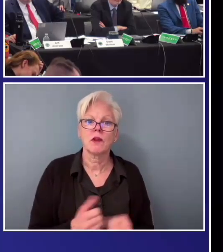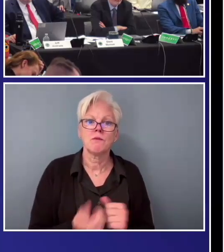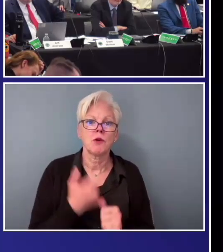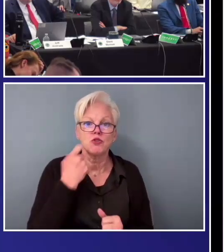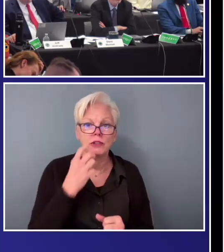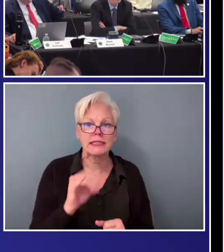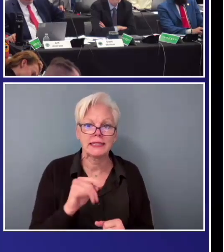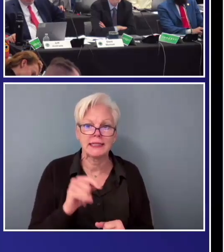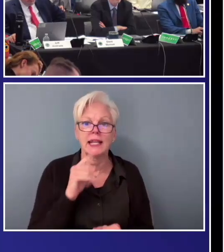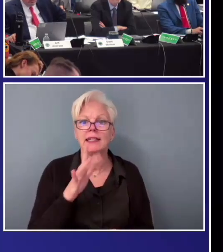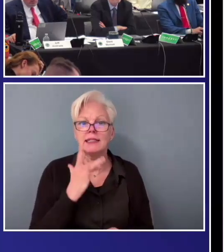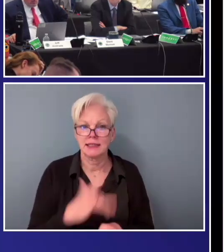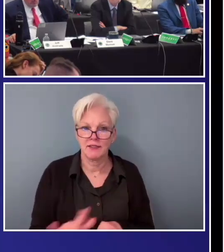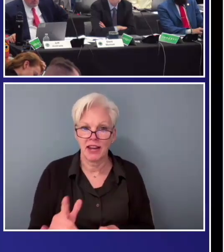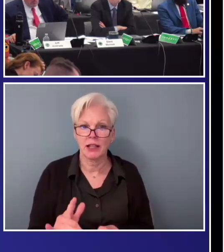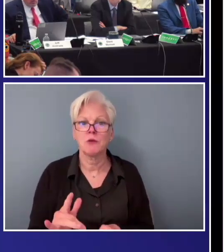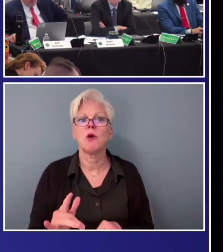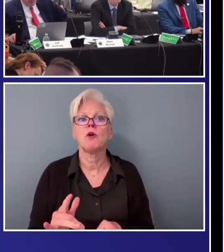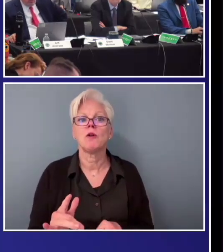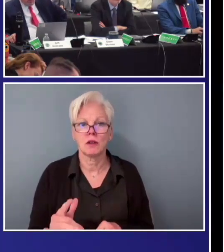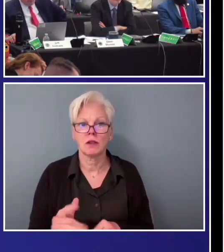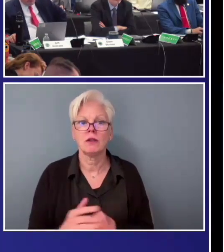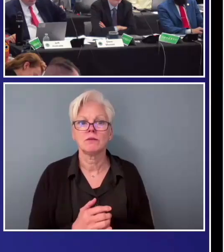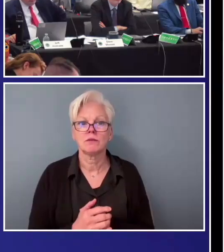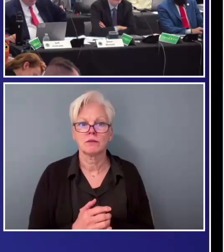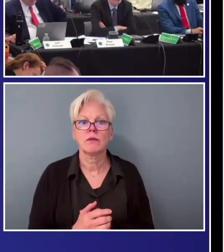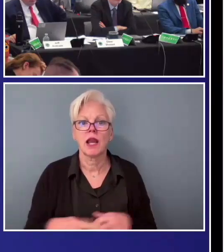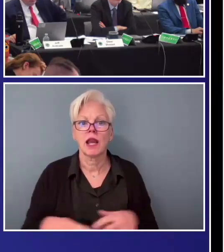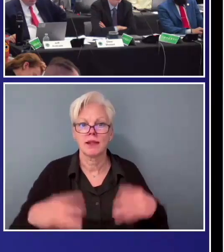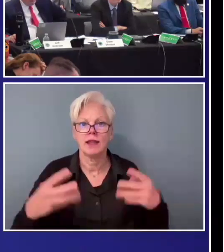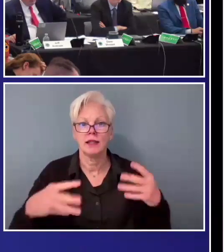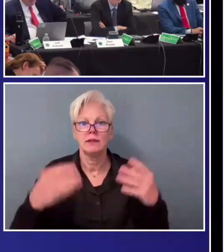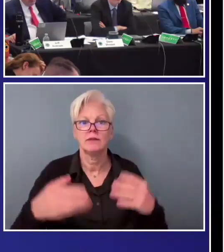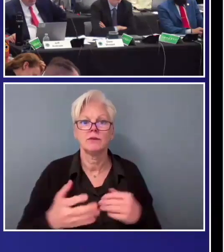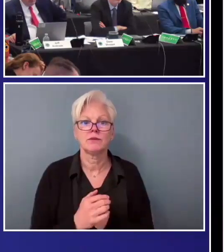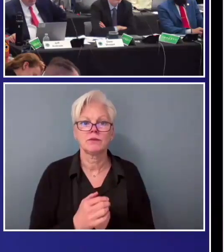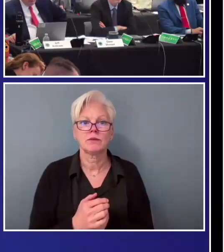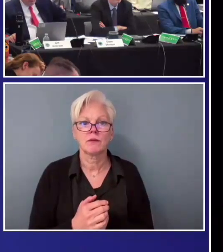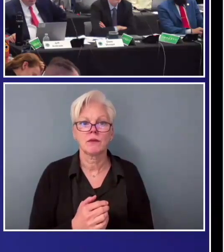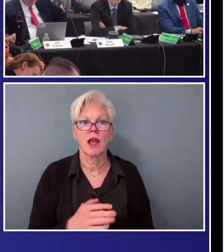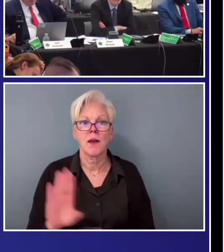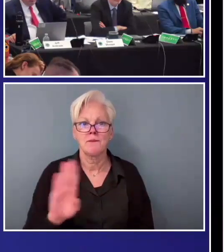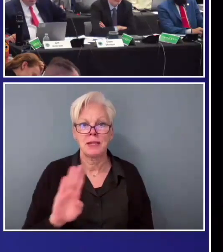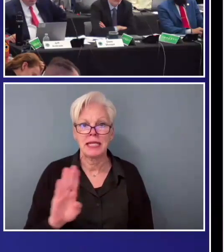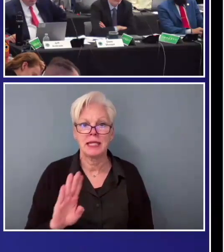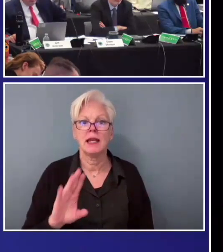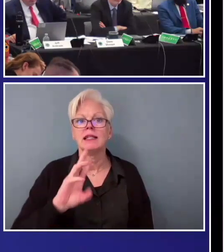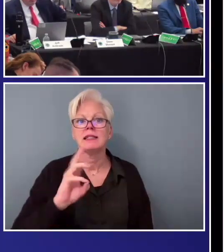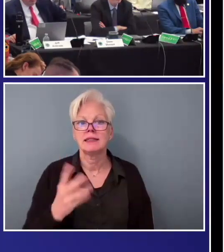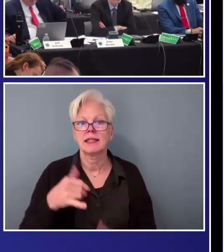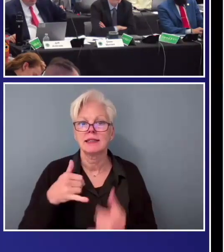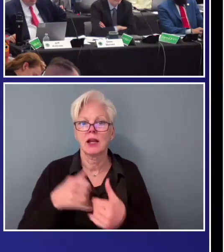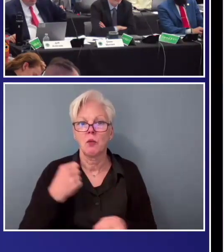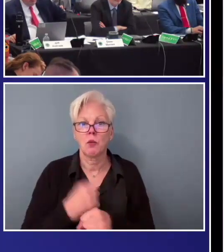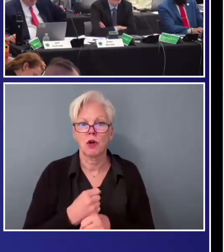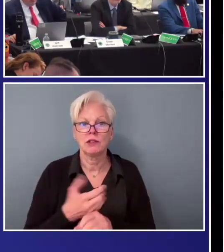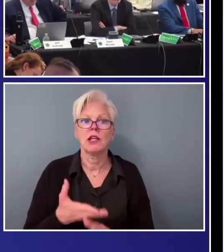is available. Going down to the next one. Now B, the sixth award year, the same language.